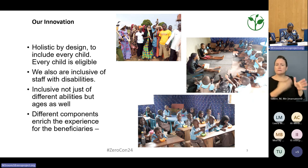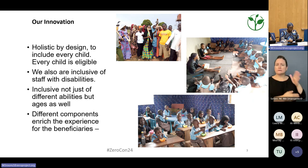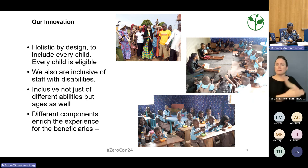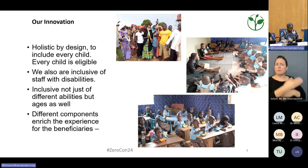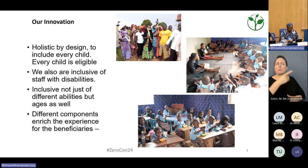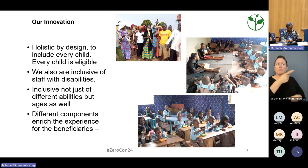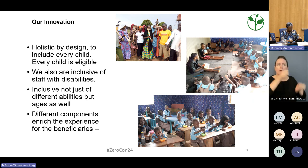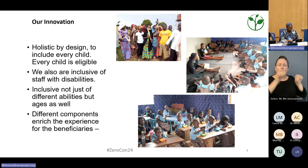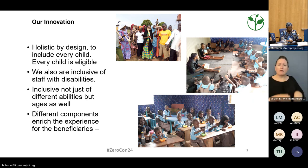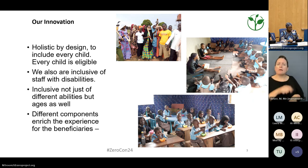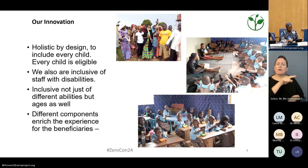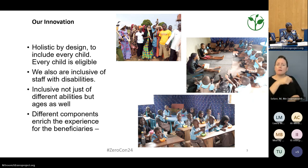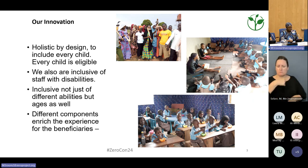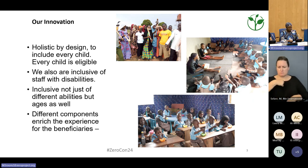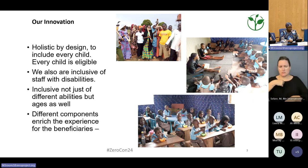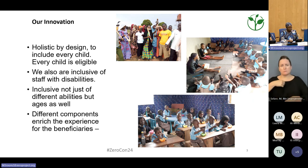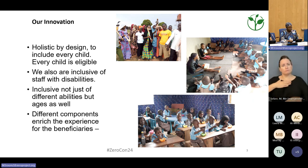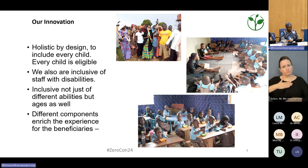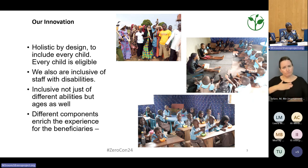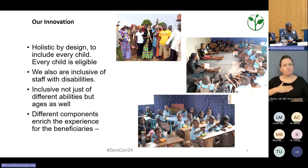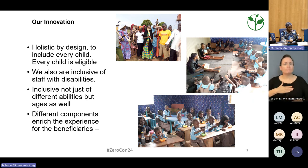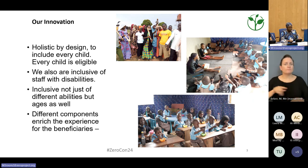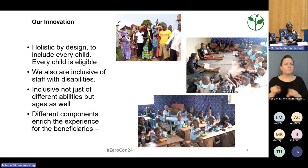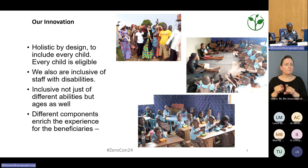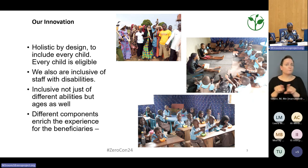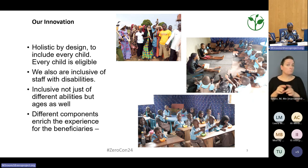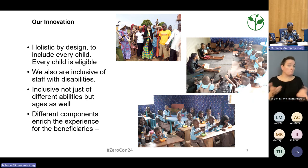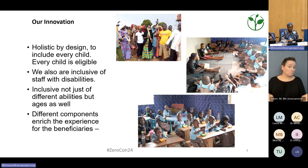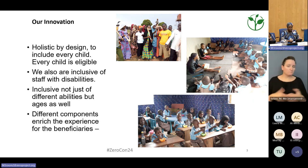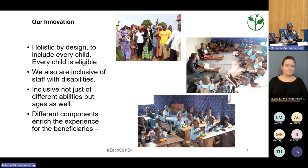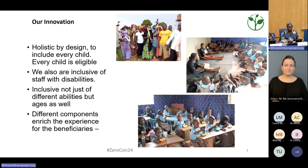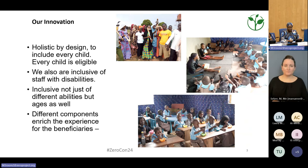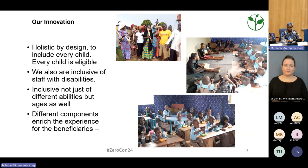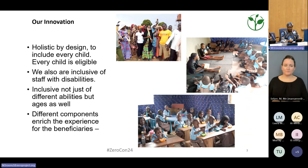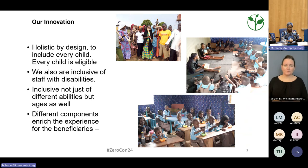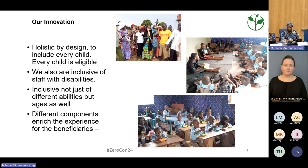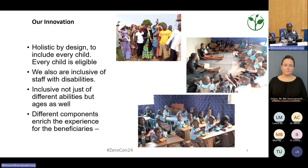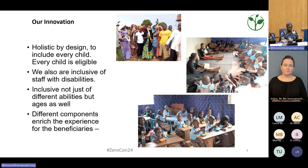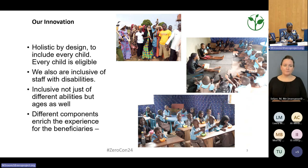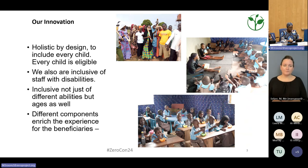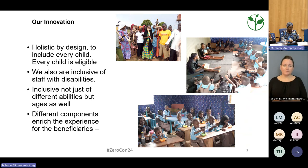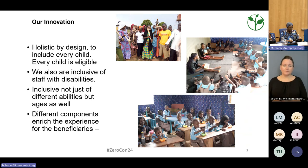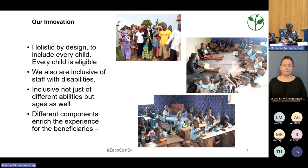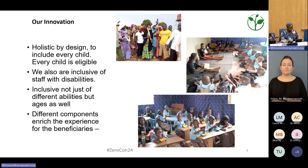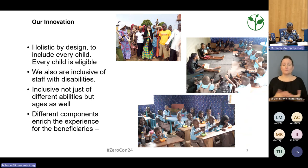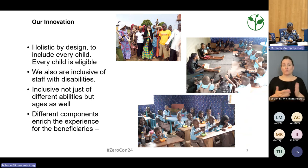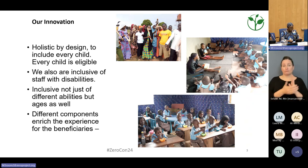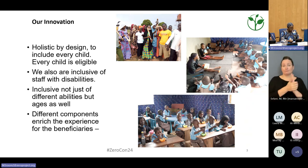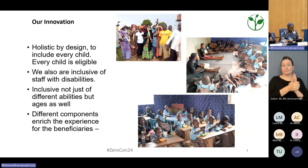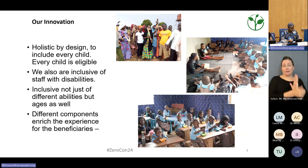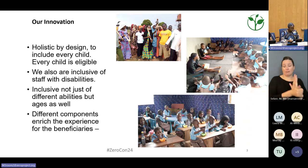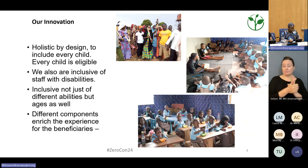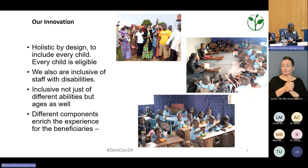capabilities. So different components enrich the programs we run for the beneficiaries,